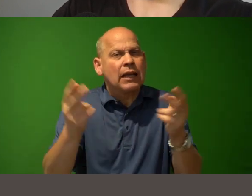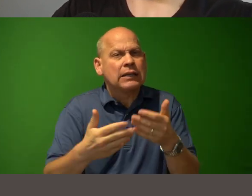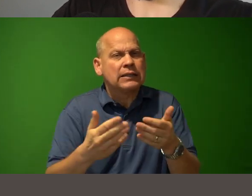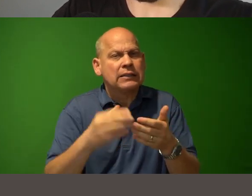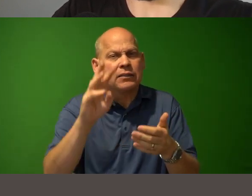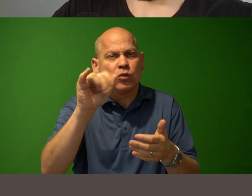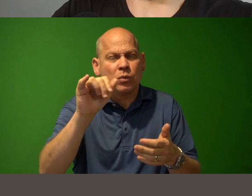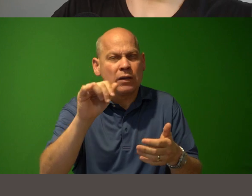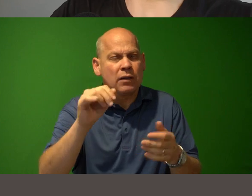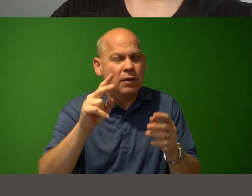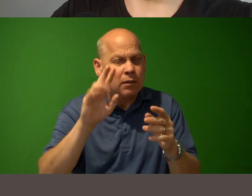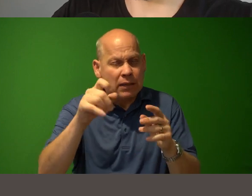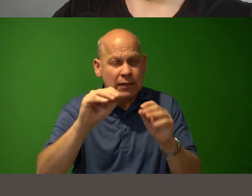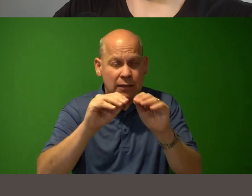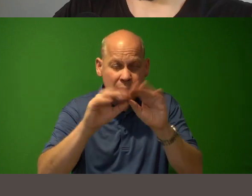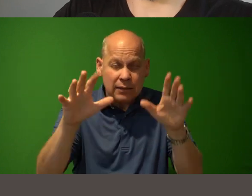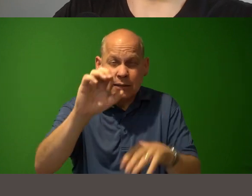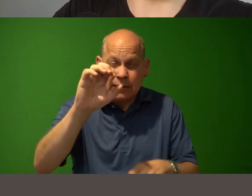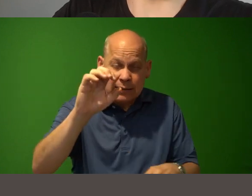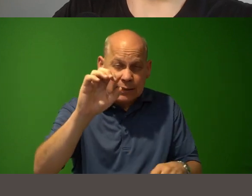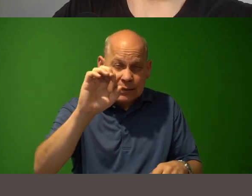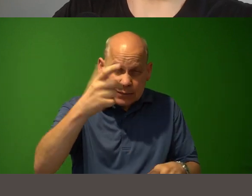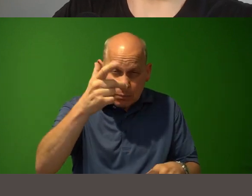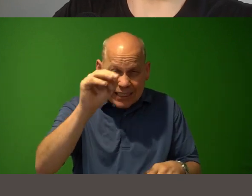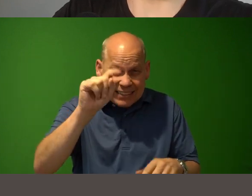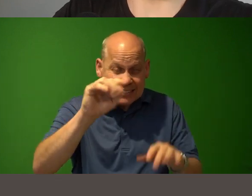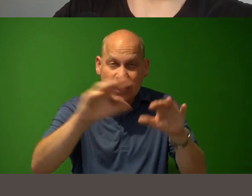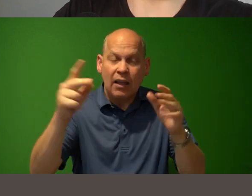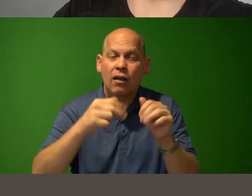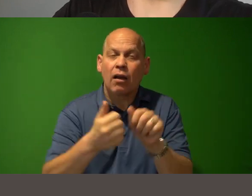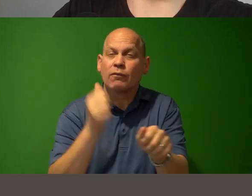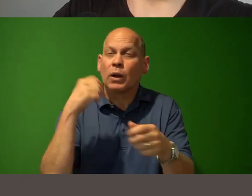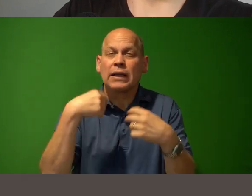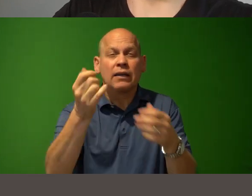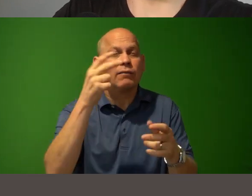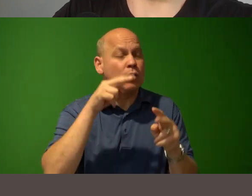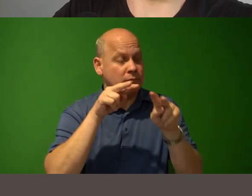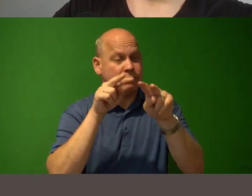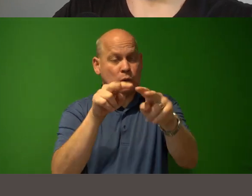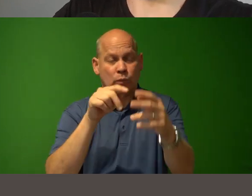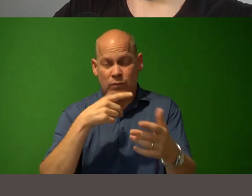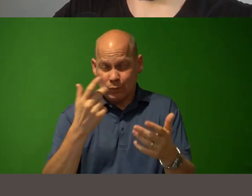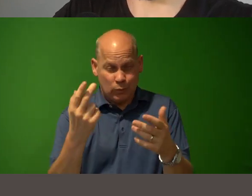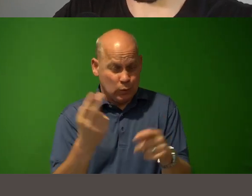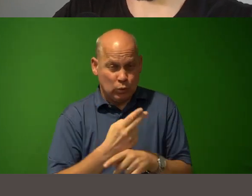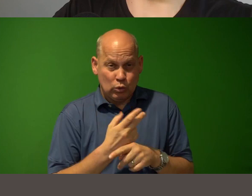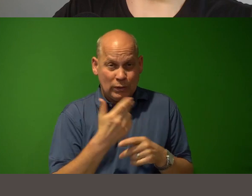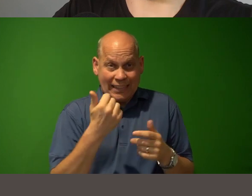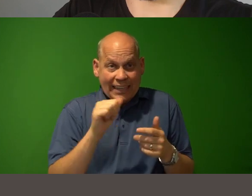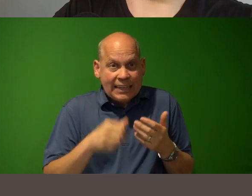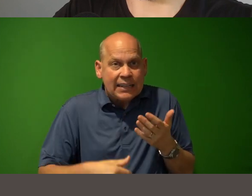Remember, be explicit and avoid giving the viewer or user any additional work to do.